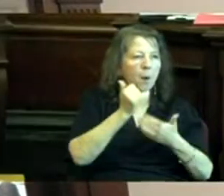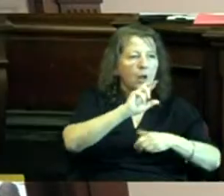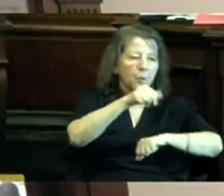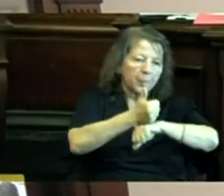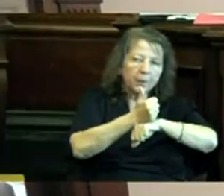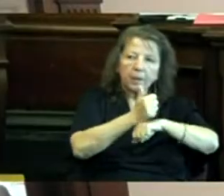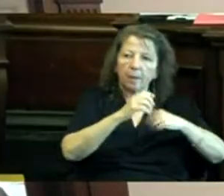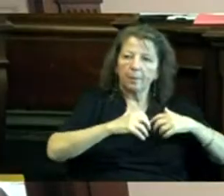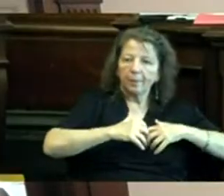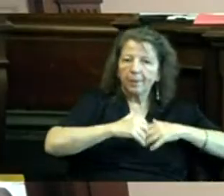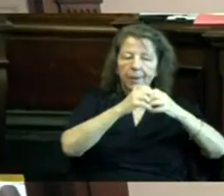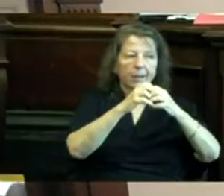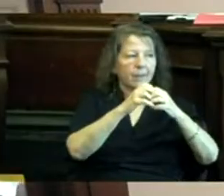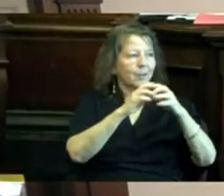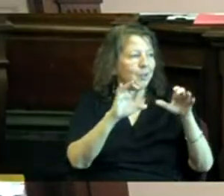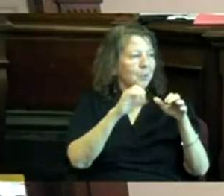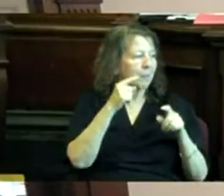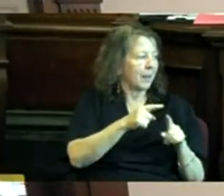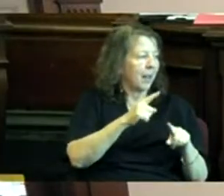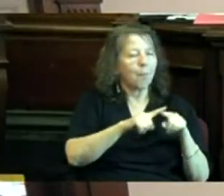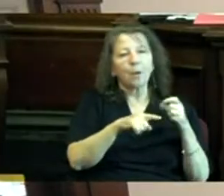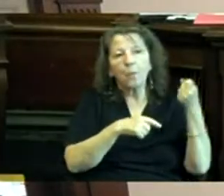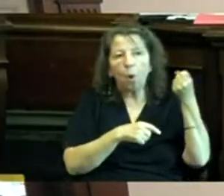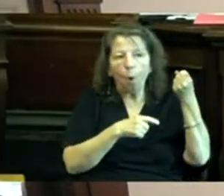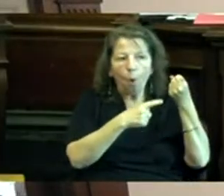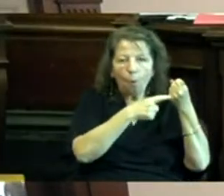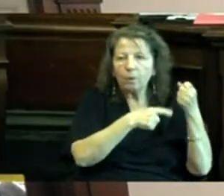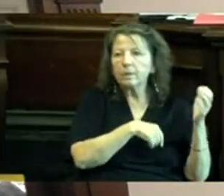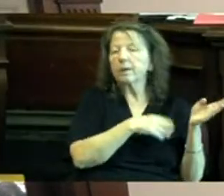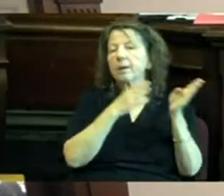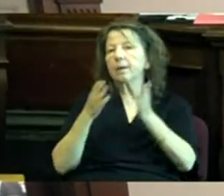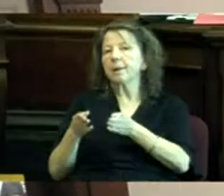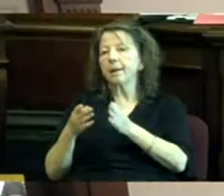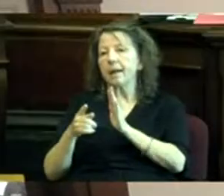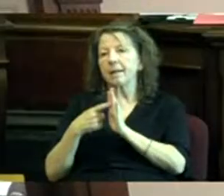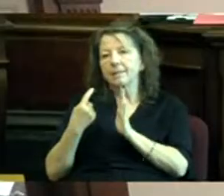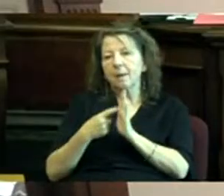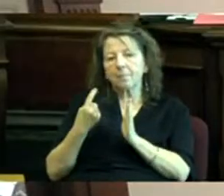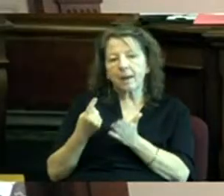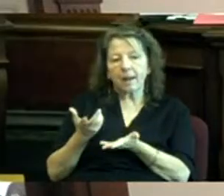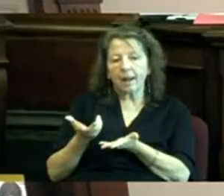kind of sequestered with the hopes of a larger project coming